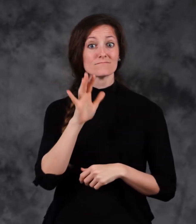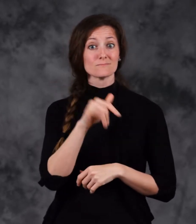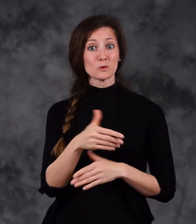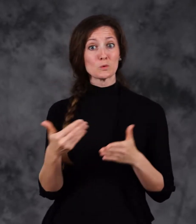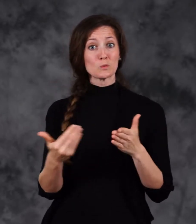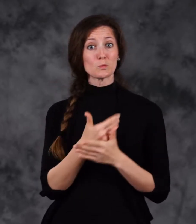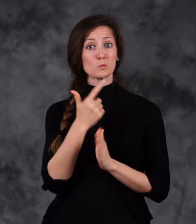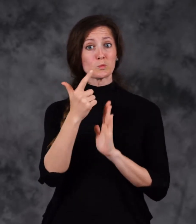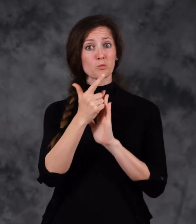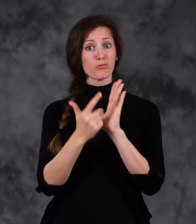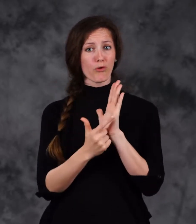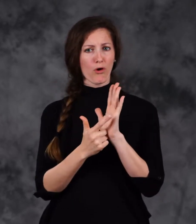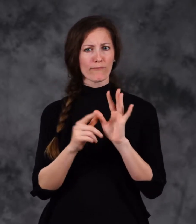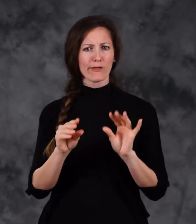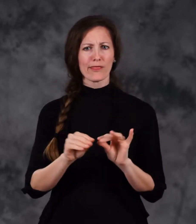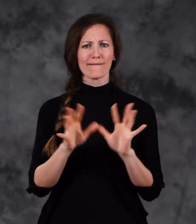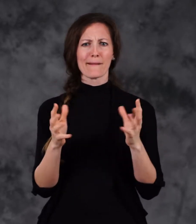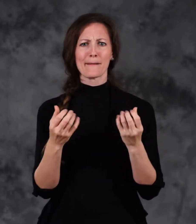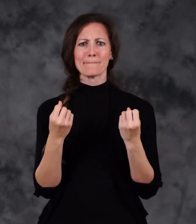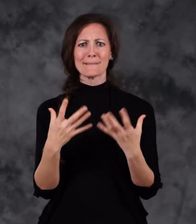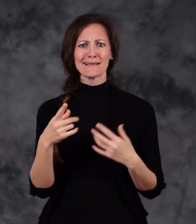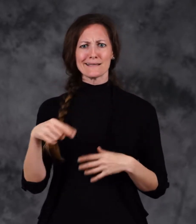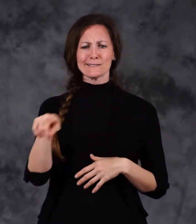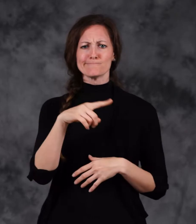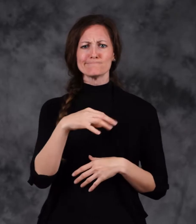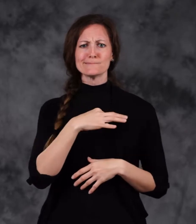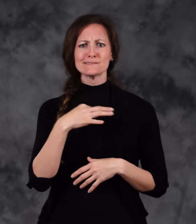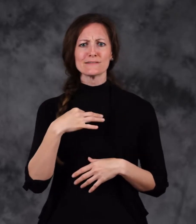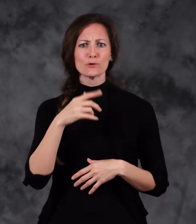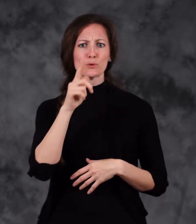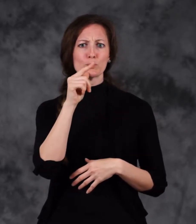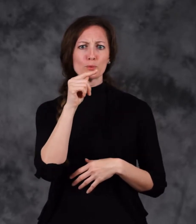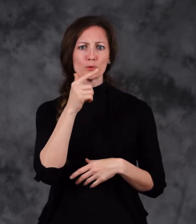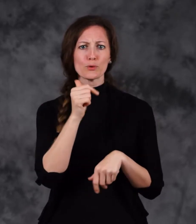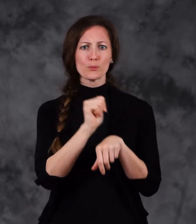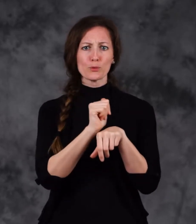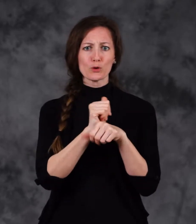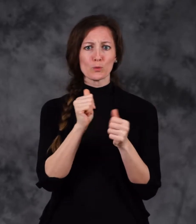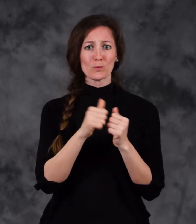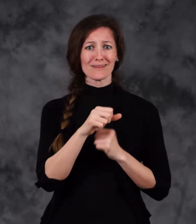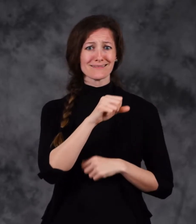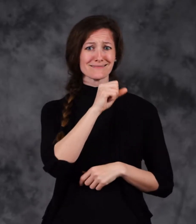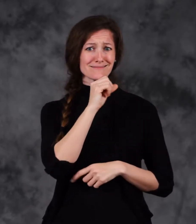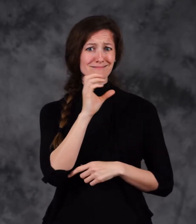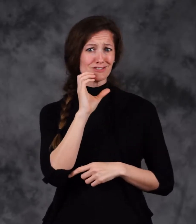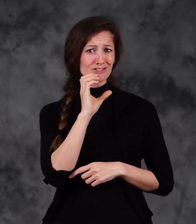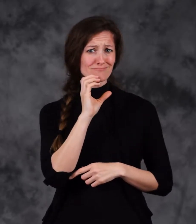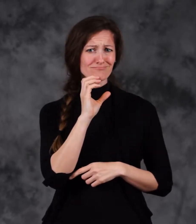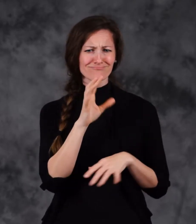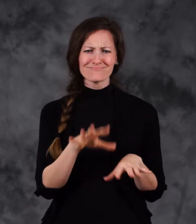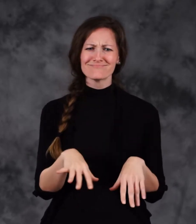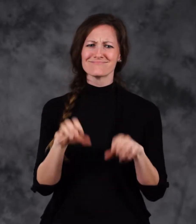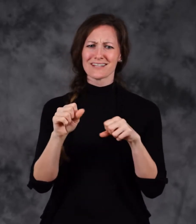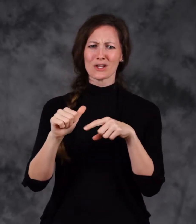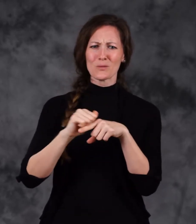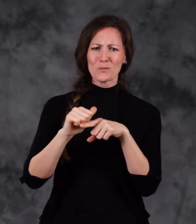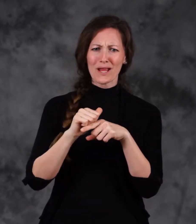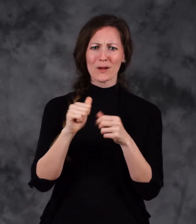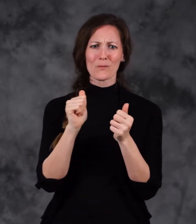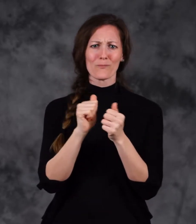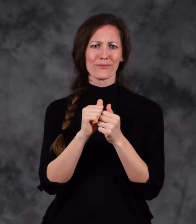This new law clarifies that many staff who work with senior citizens can take training